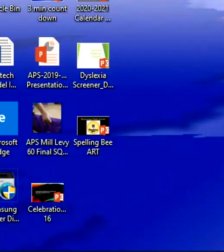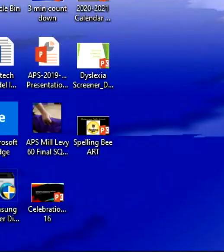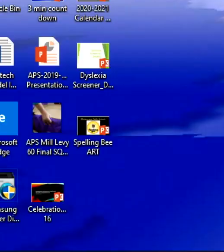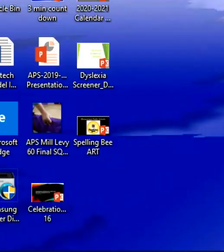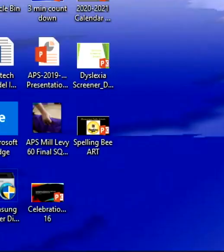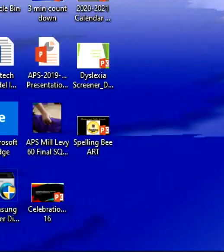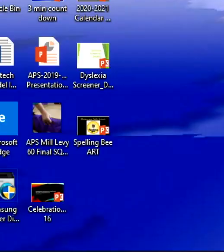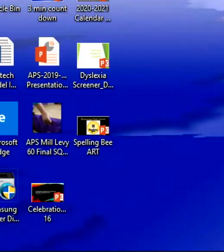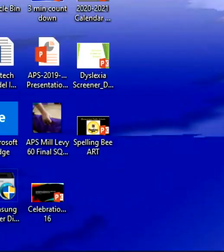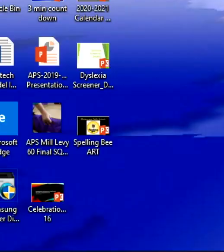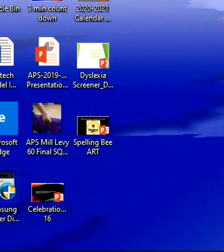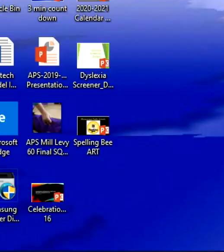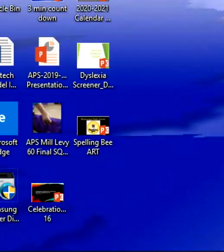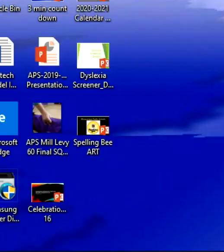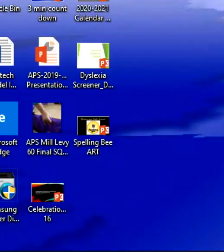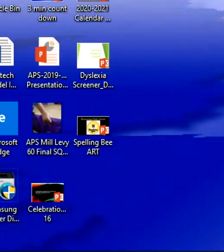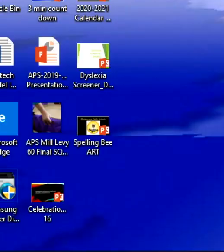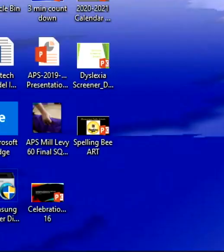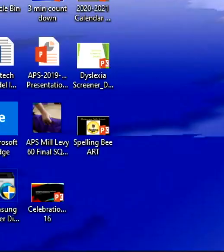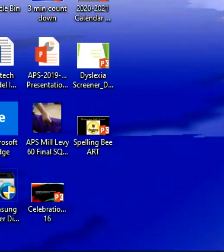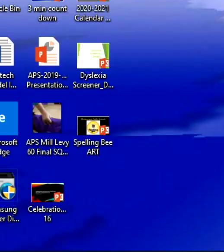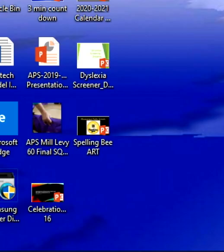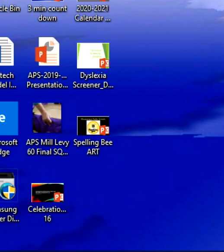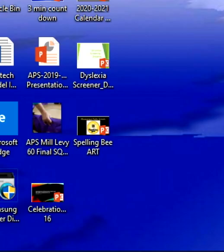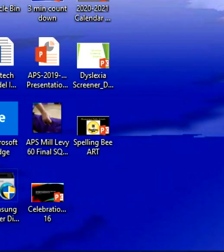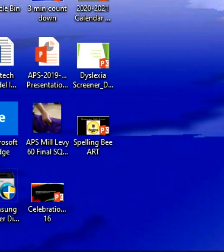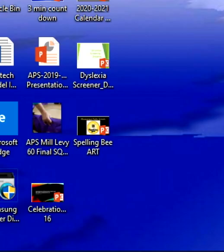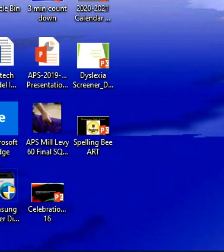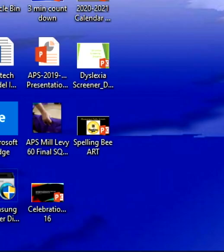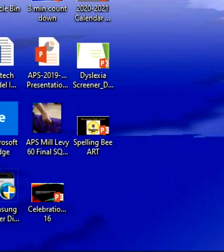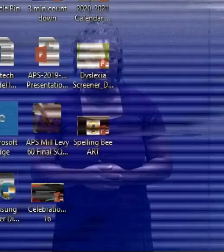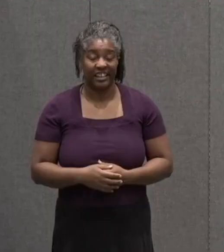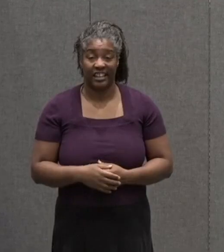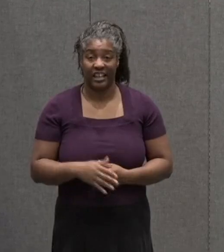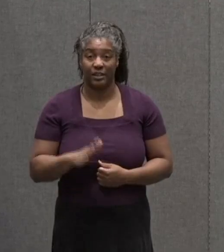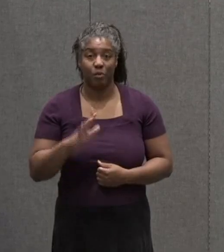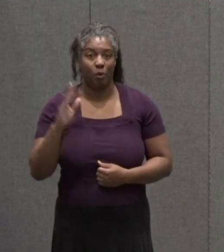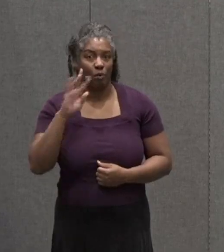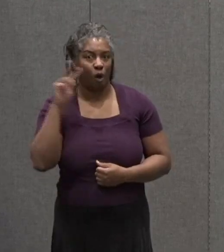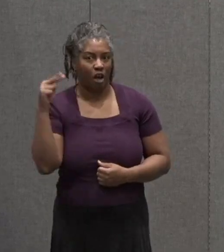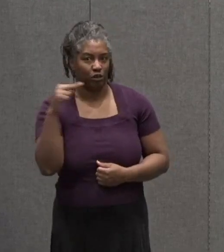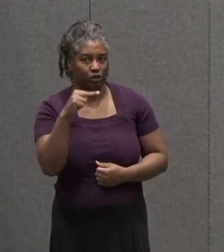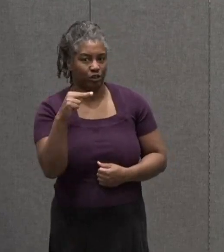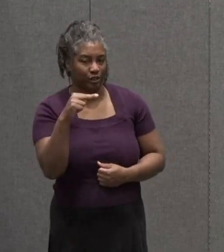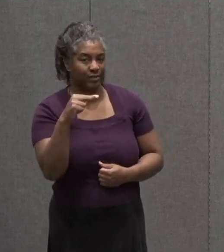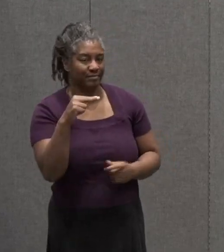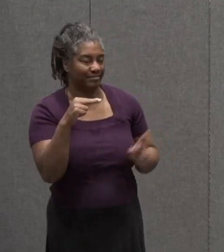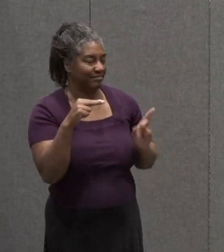For oh my. You ready? We'll get faster. But don't worry if you can't keep up. Practice makes perfect.